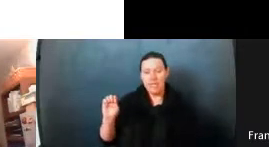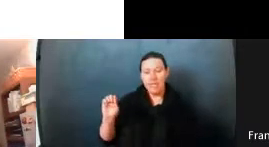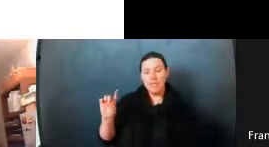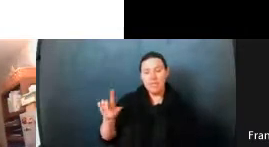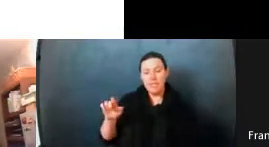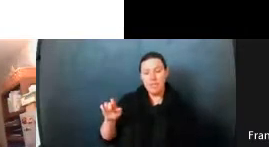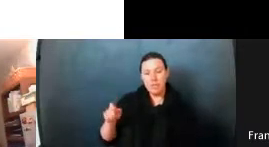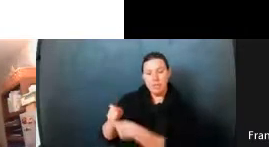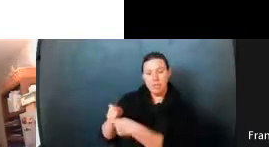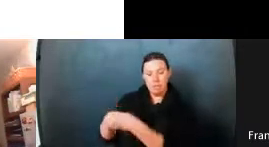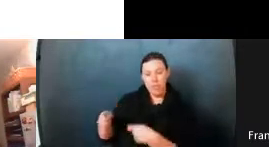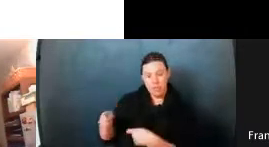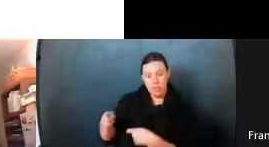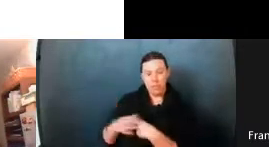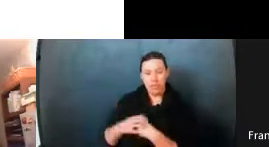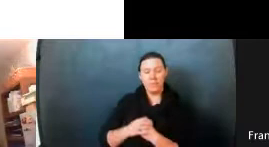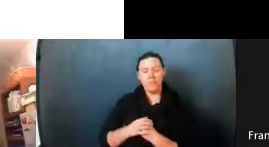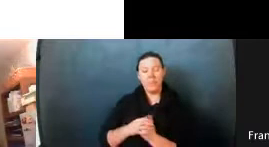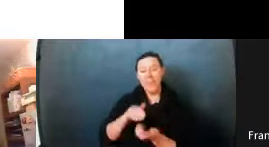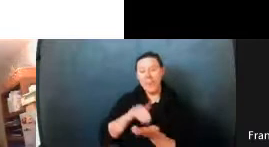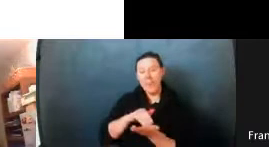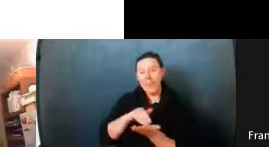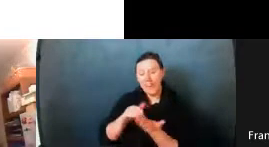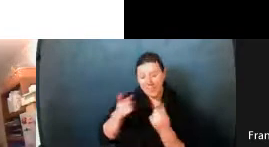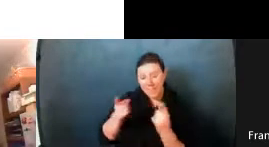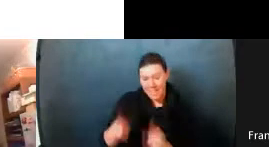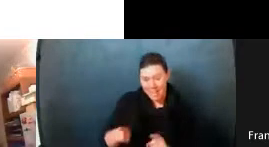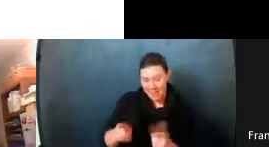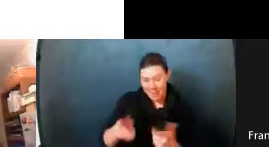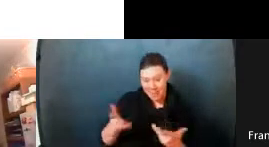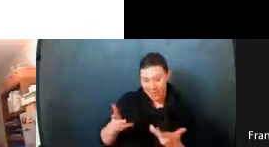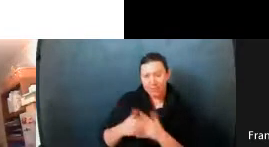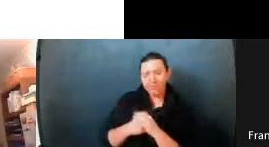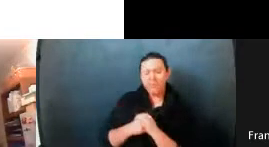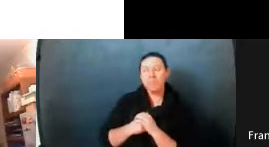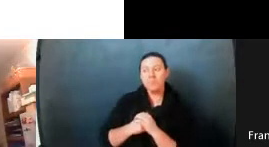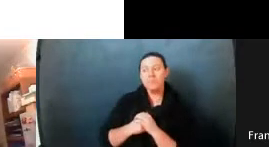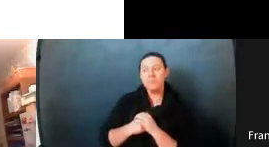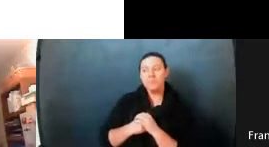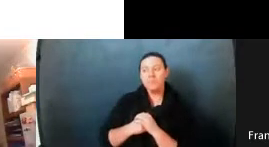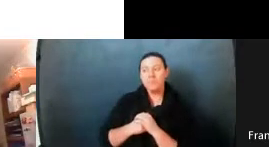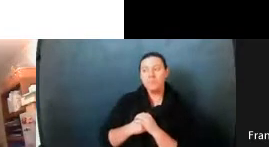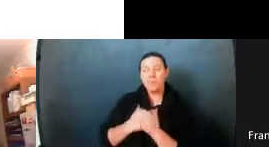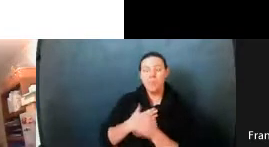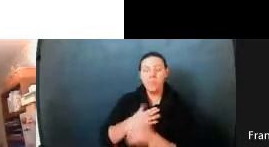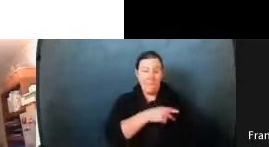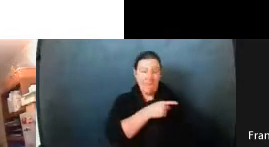lots of times our patients need to be sent to the emergency room for wound care.